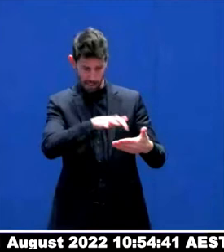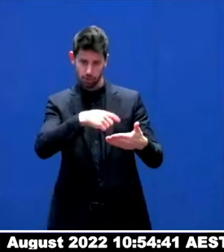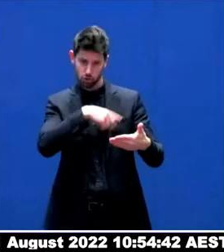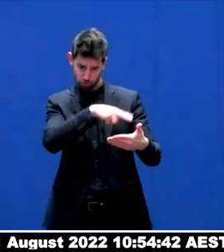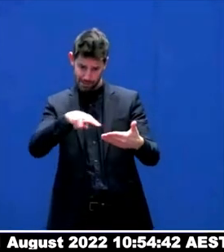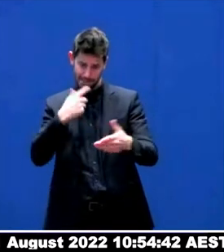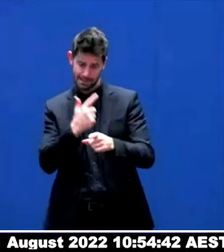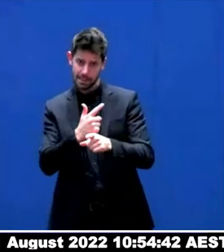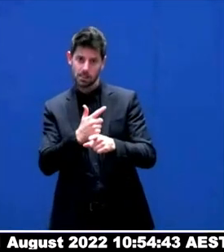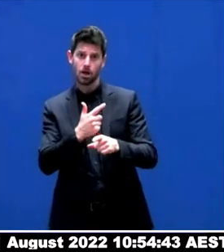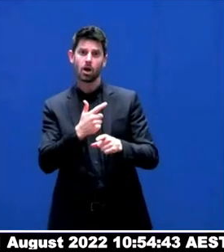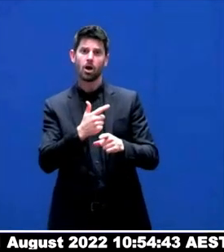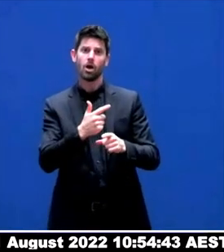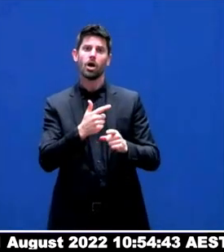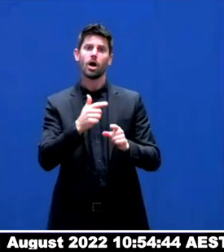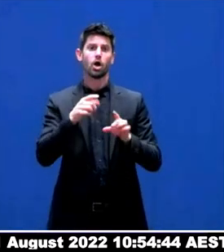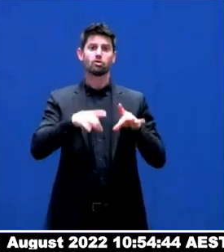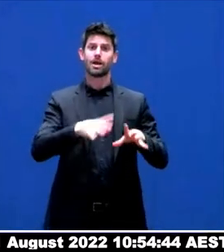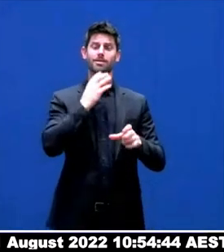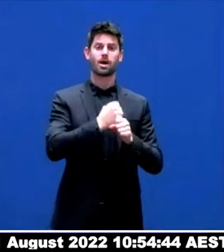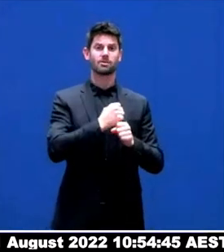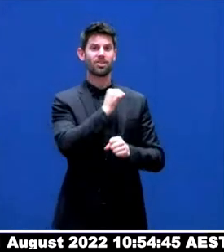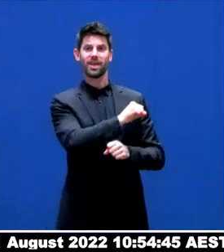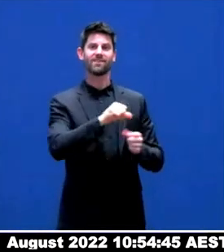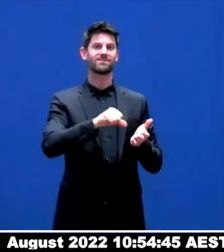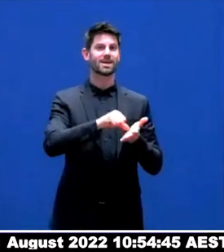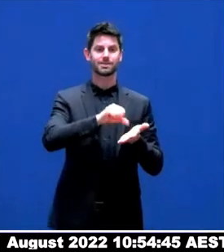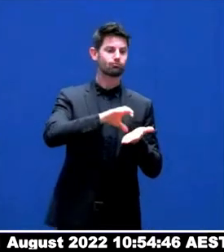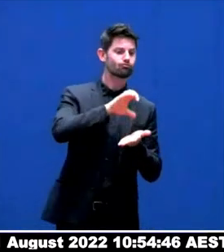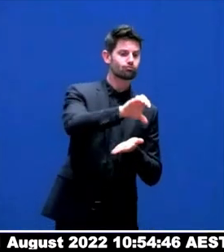to see where the Commonwealth commits any funding and assistance for people with